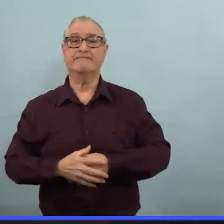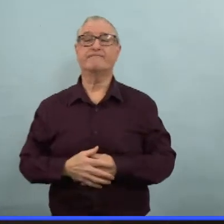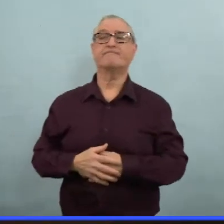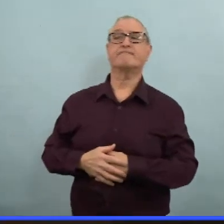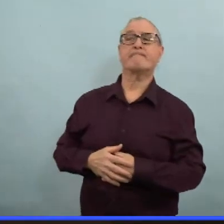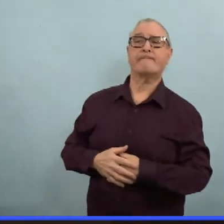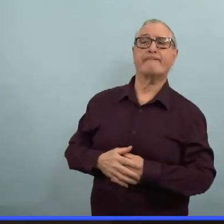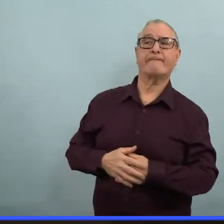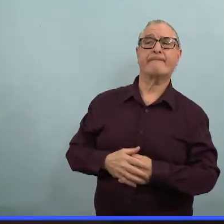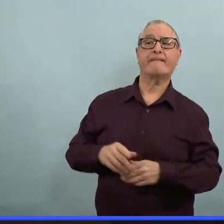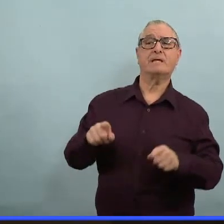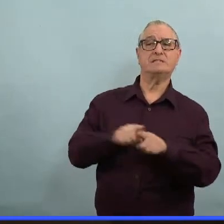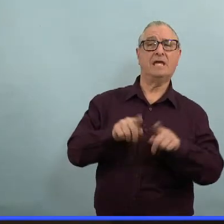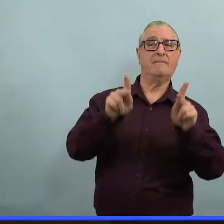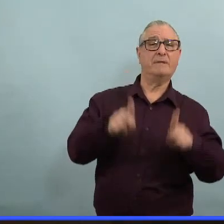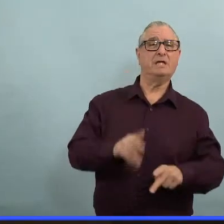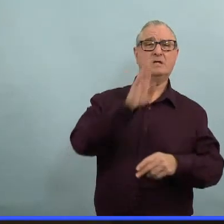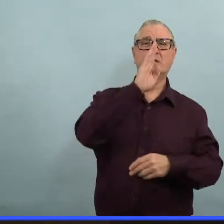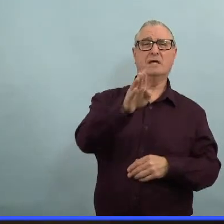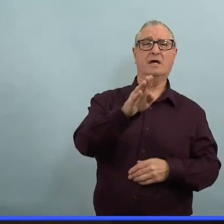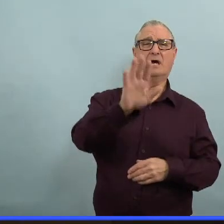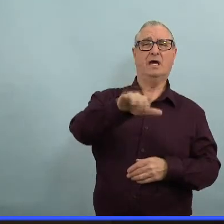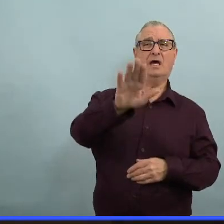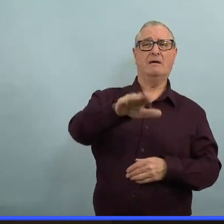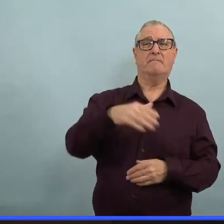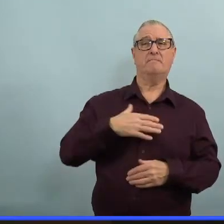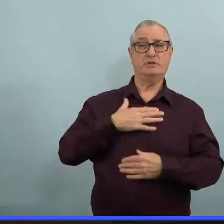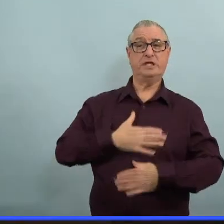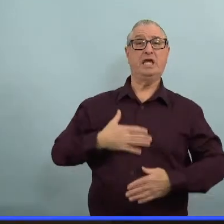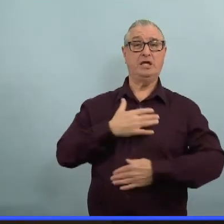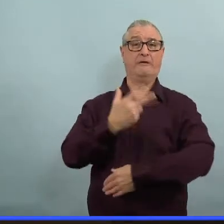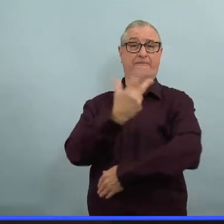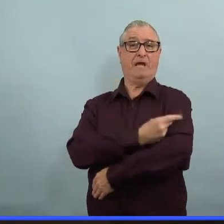i can ask you important what do you have to say to vaccinated people who are immunocompromised